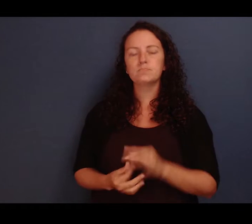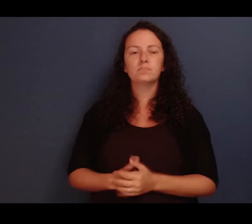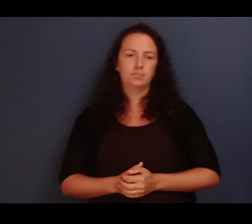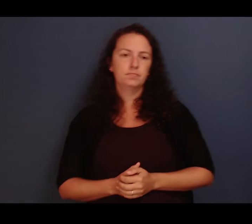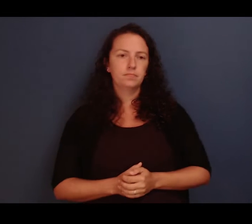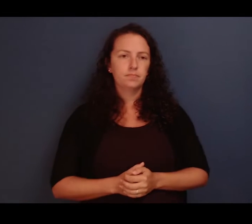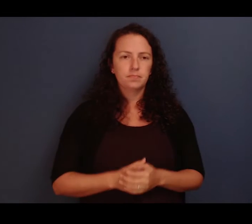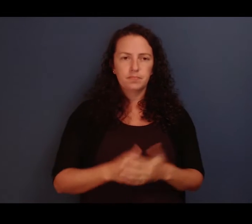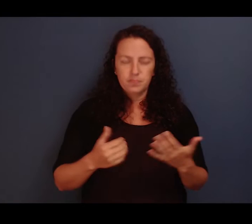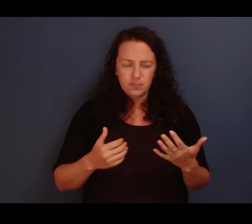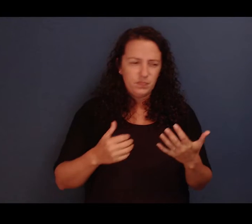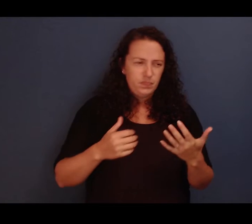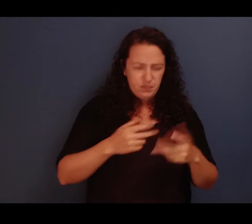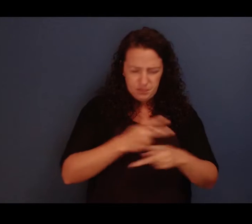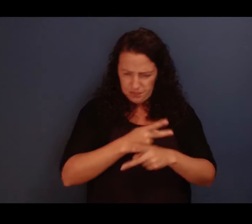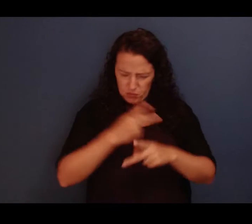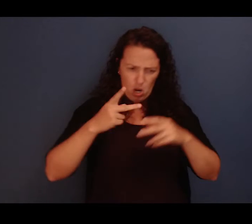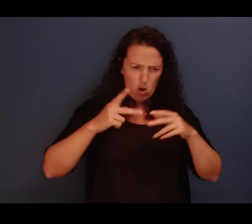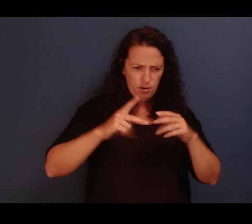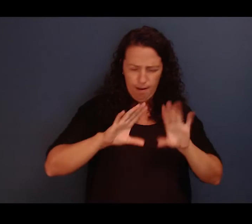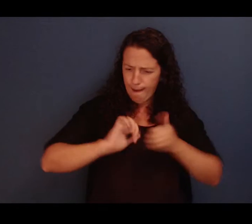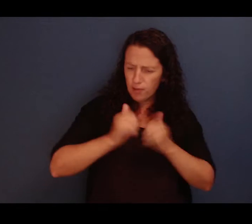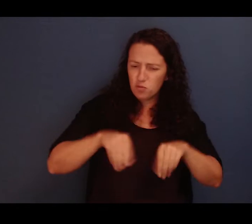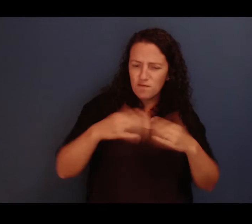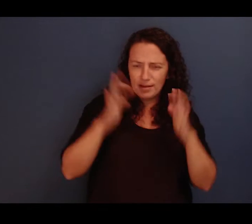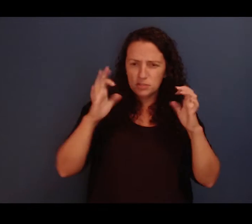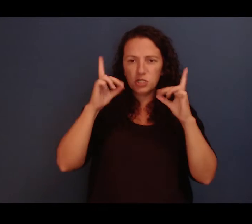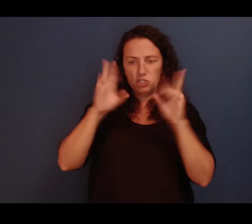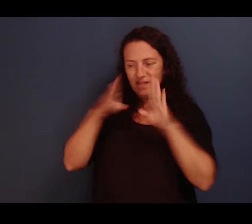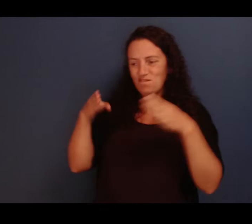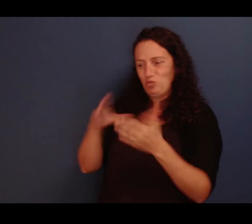Redefining the time, place, and systems of educational delivery that are more learner-centric